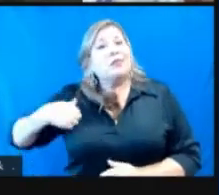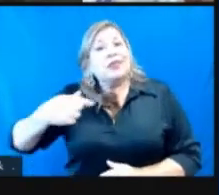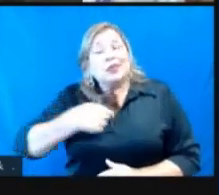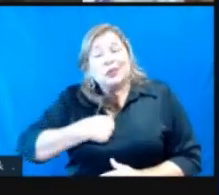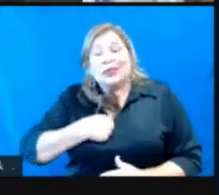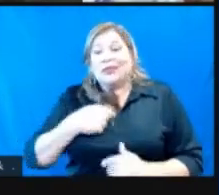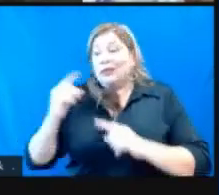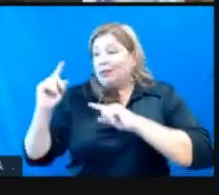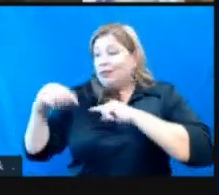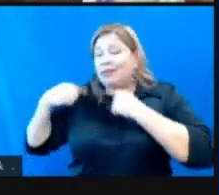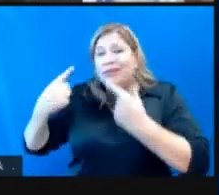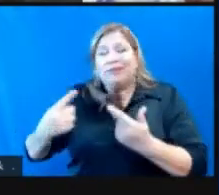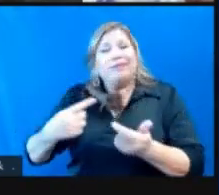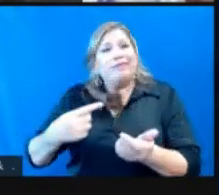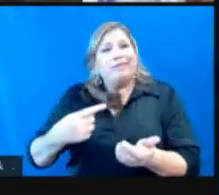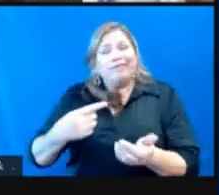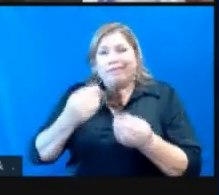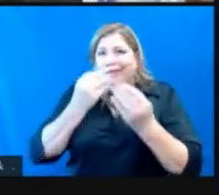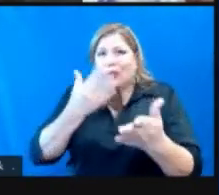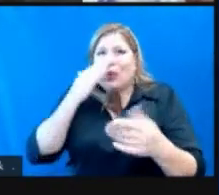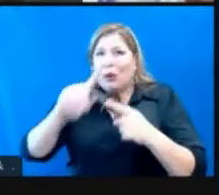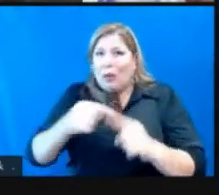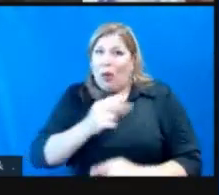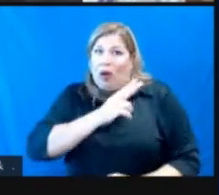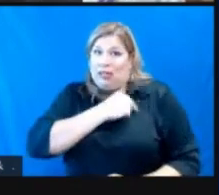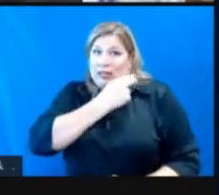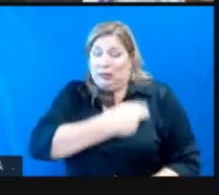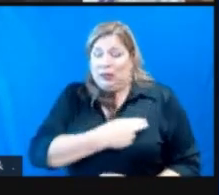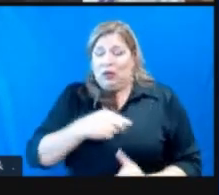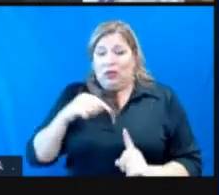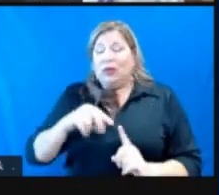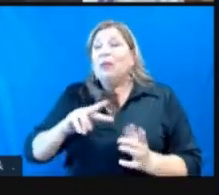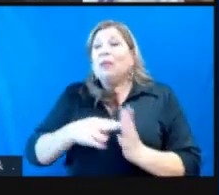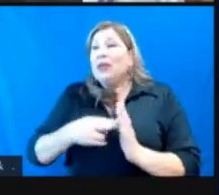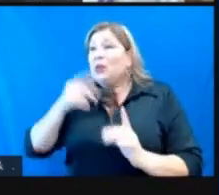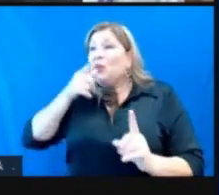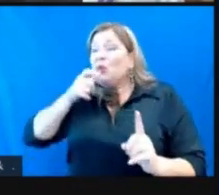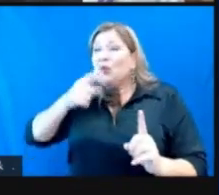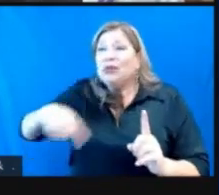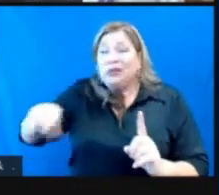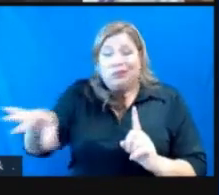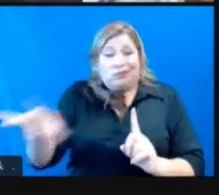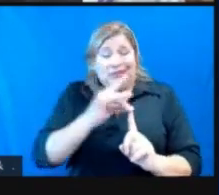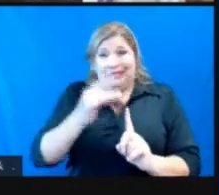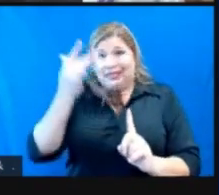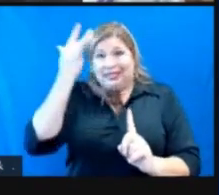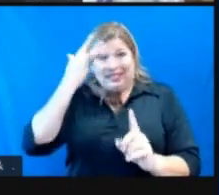that 12% of today's cases will be hospitalized in 2 to 3 weeks. That